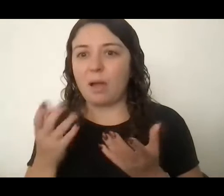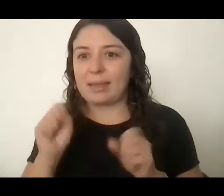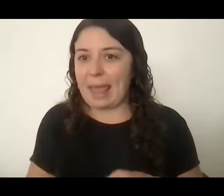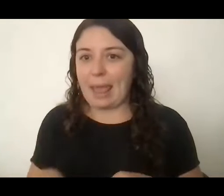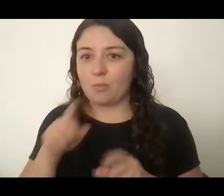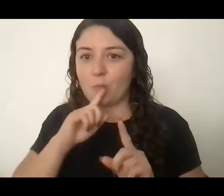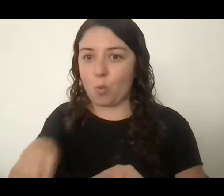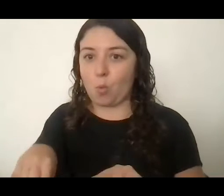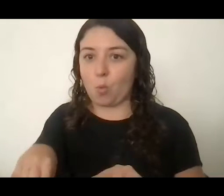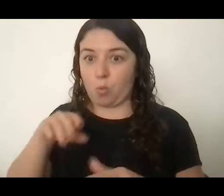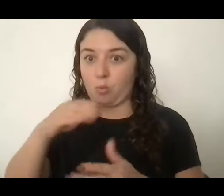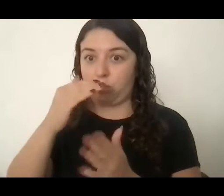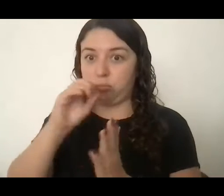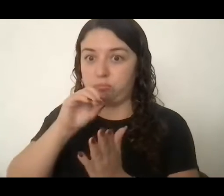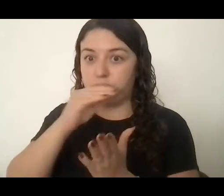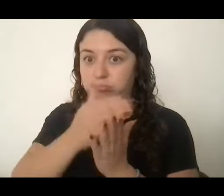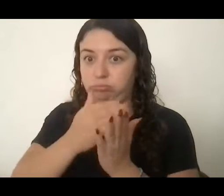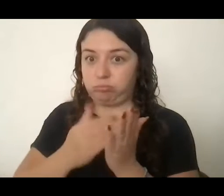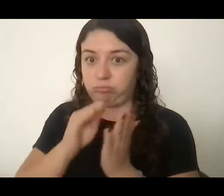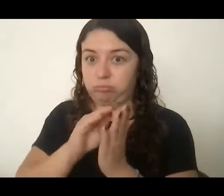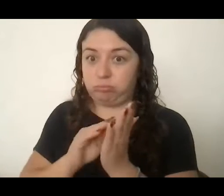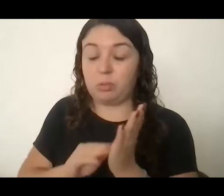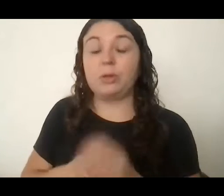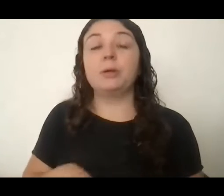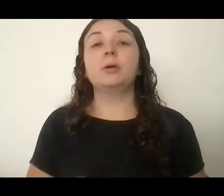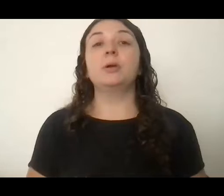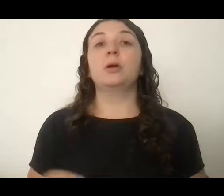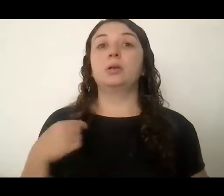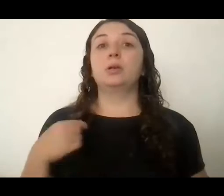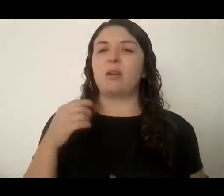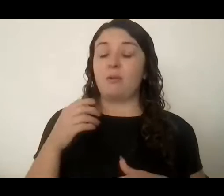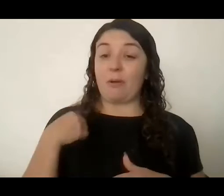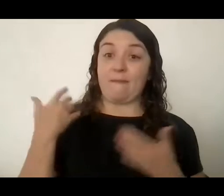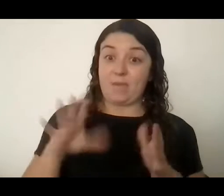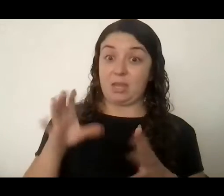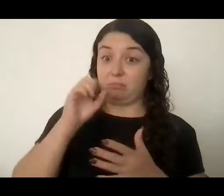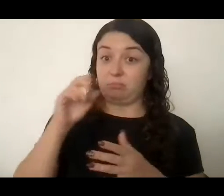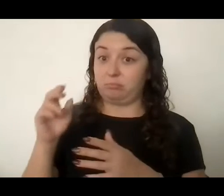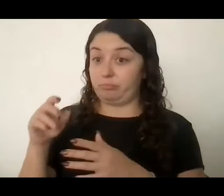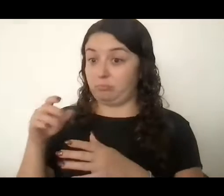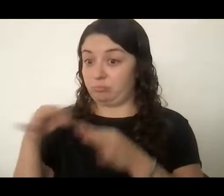Once we've covered those topics, I'll just touch base about some key tips that we recommend for